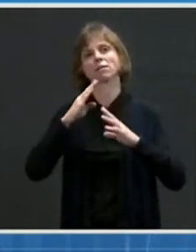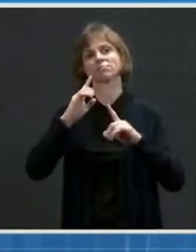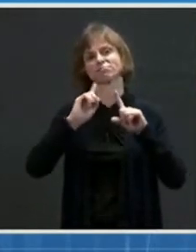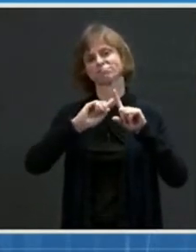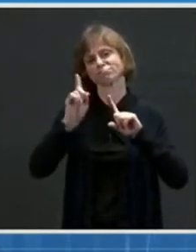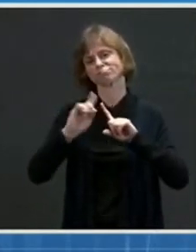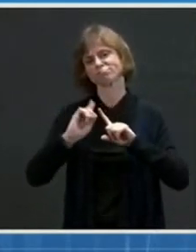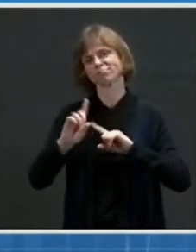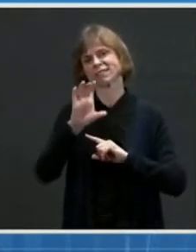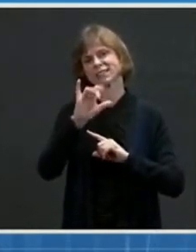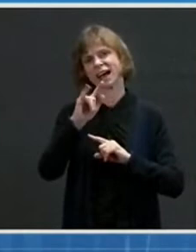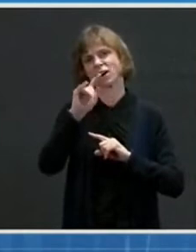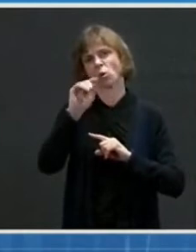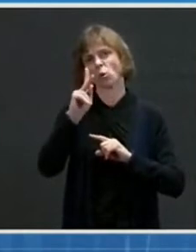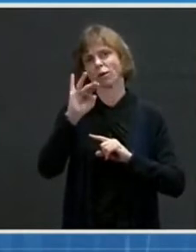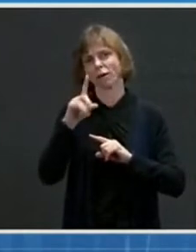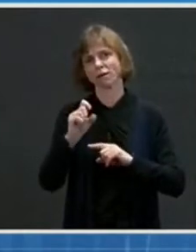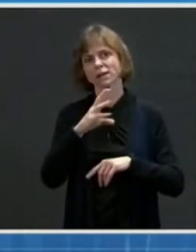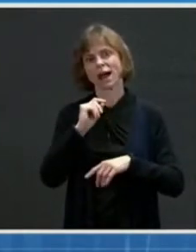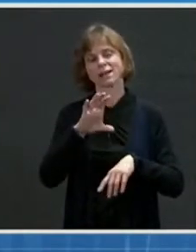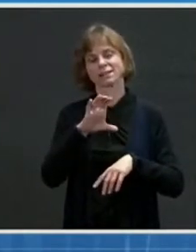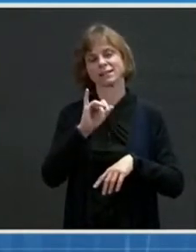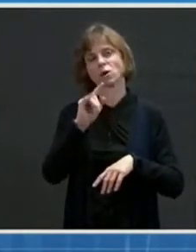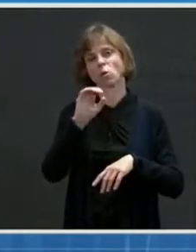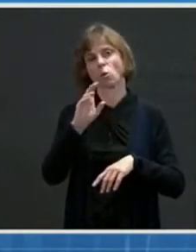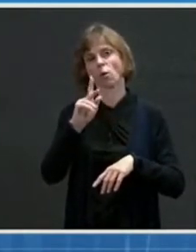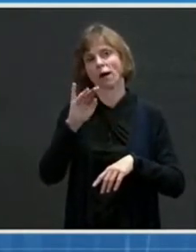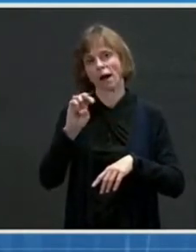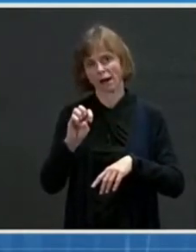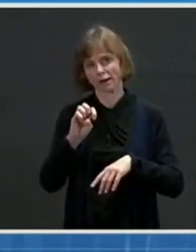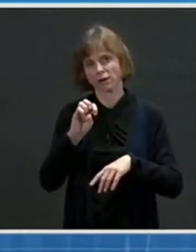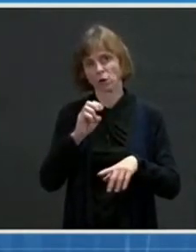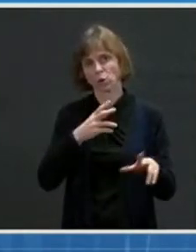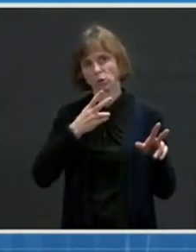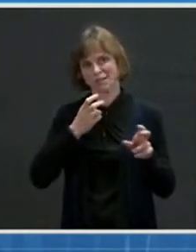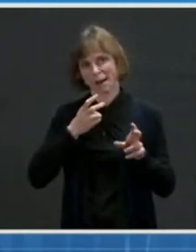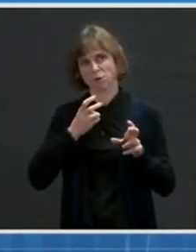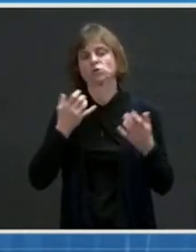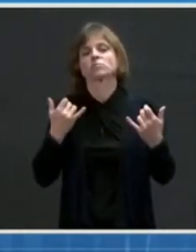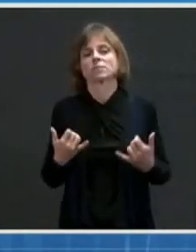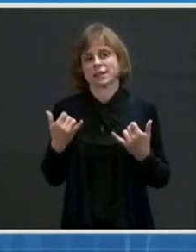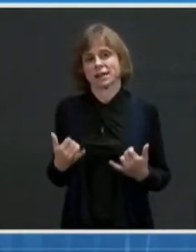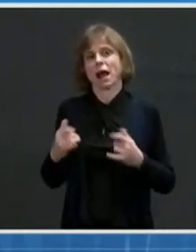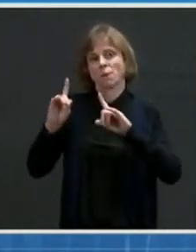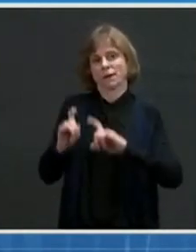A NUMBER OF MODULATORS,